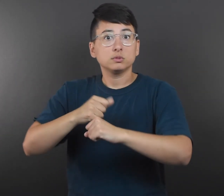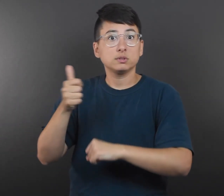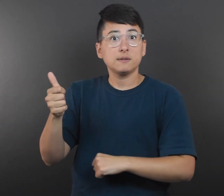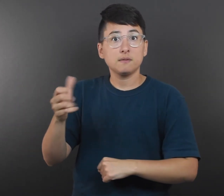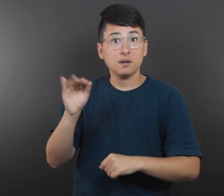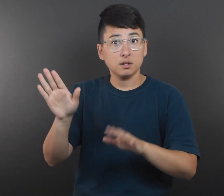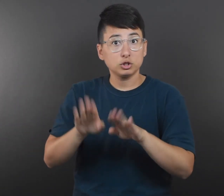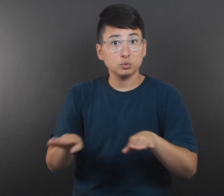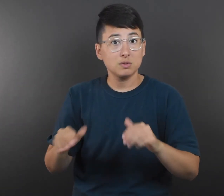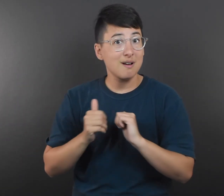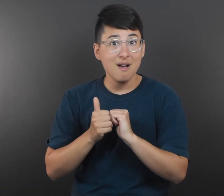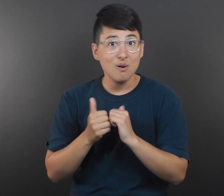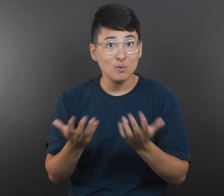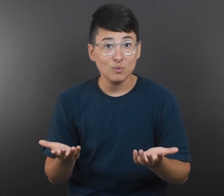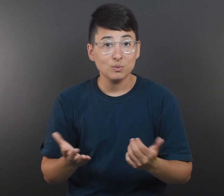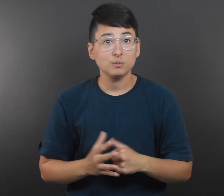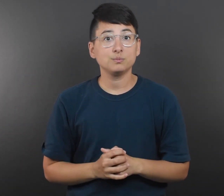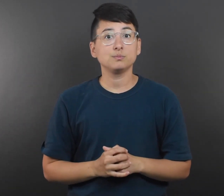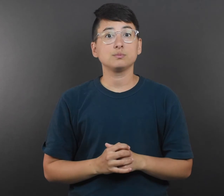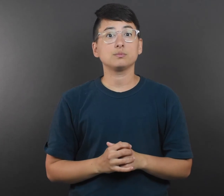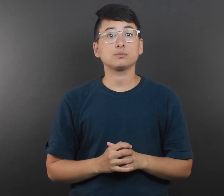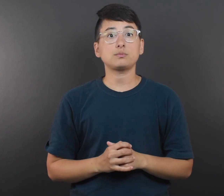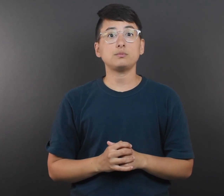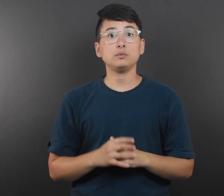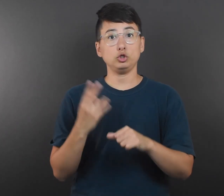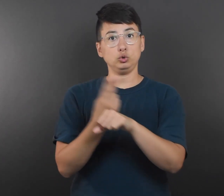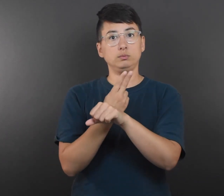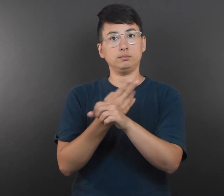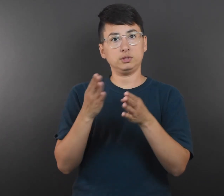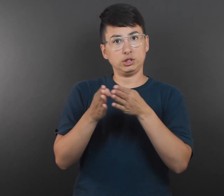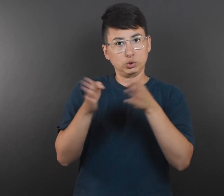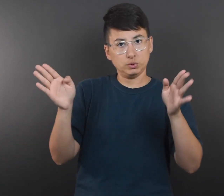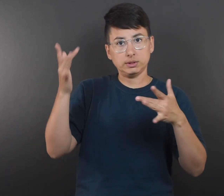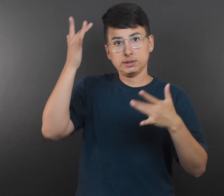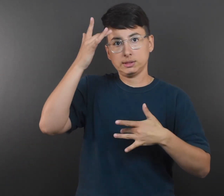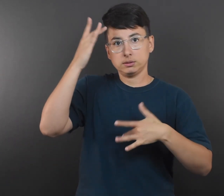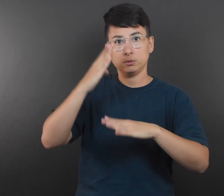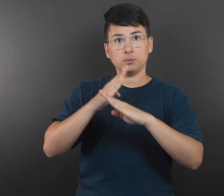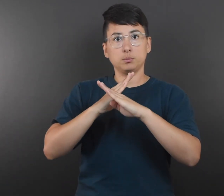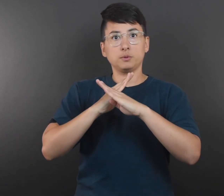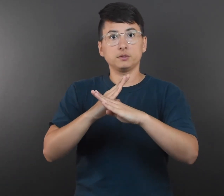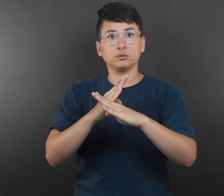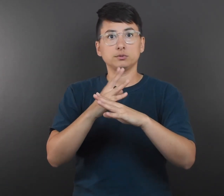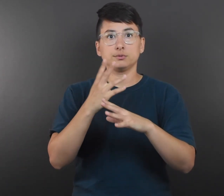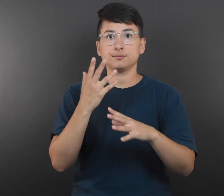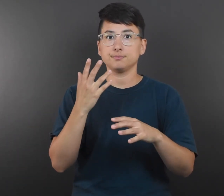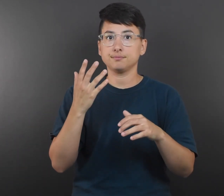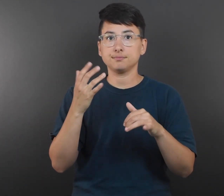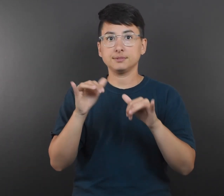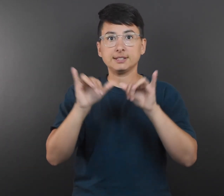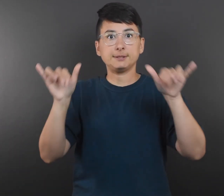and their children is to use the general disease prevention measures, such as